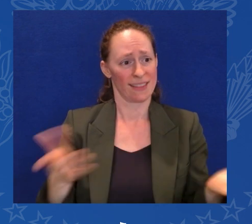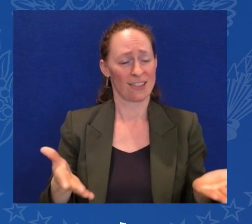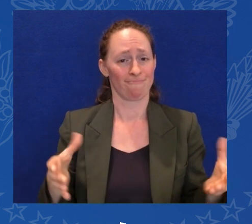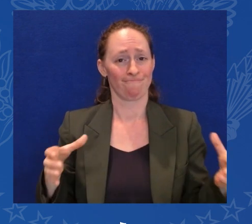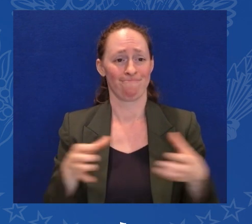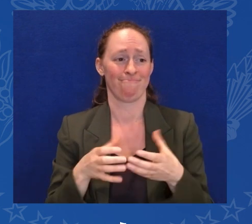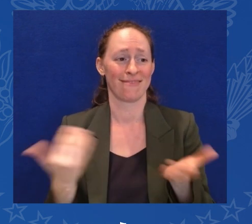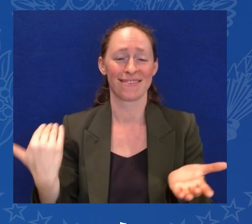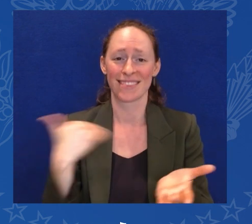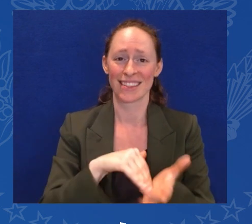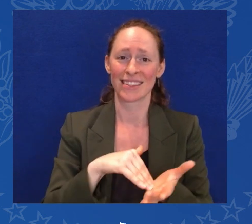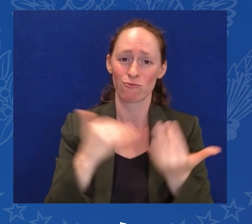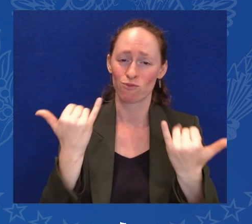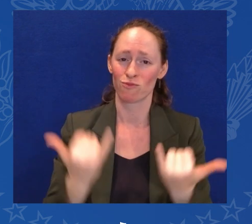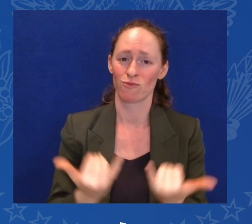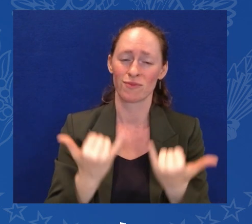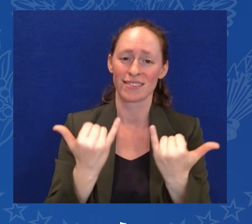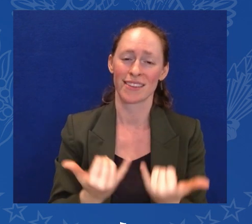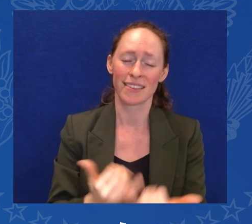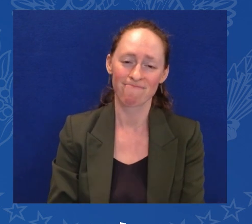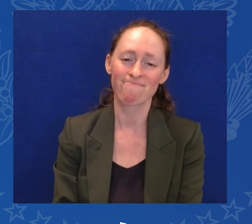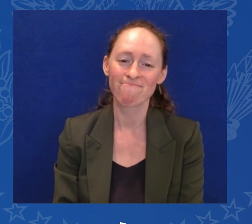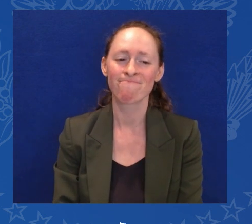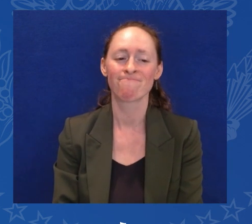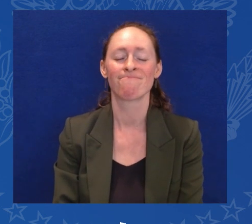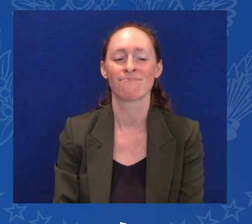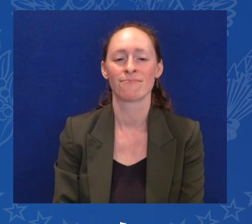I quite frankly -- and my colleagues will understand this --